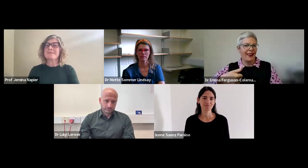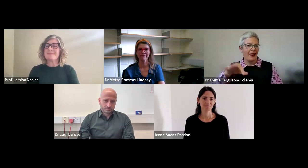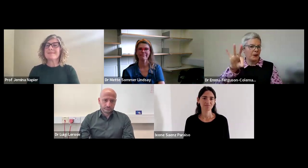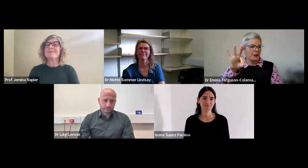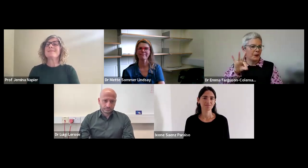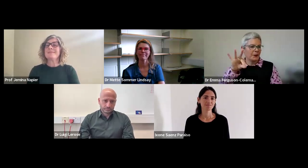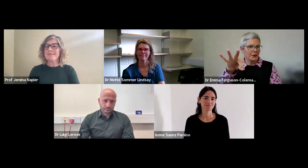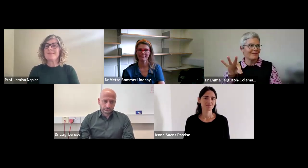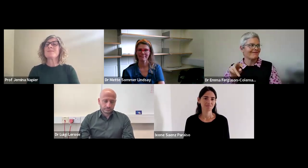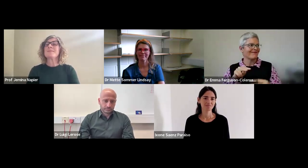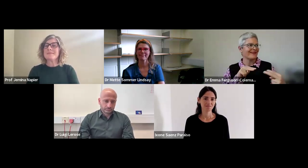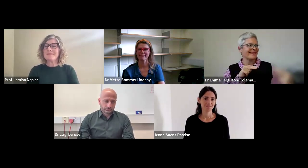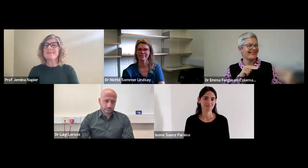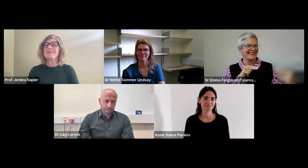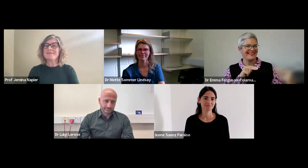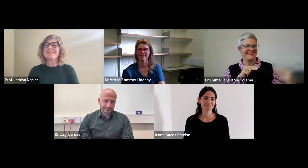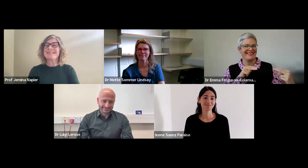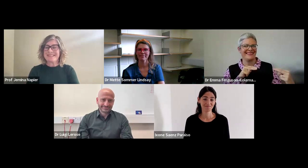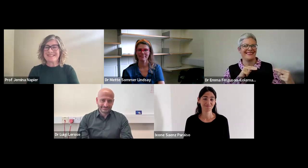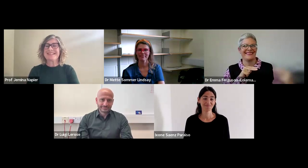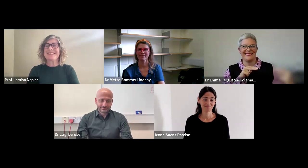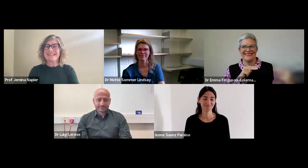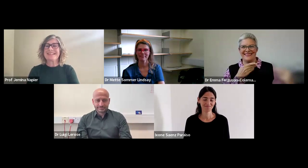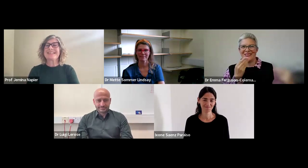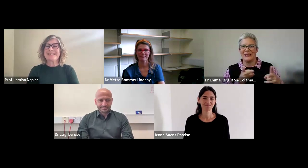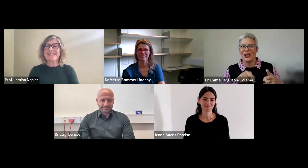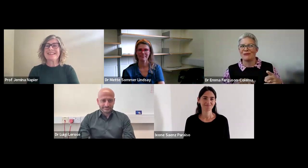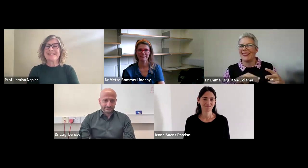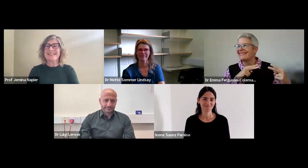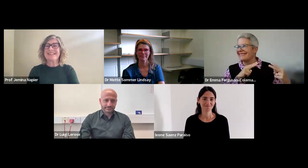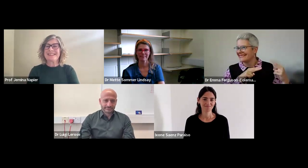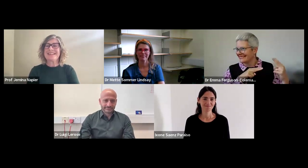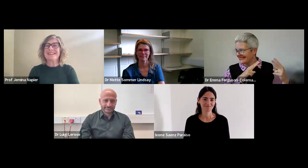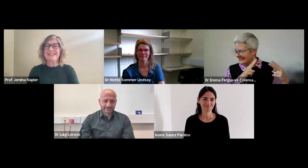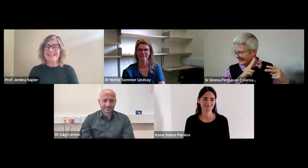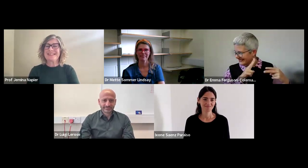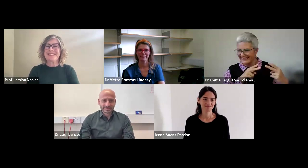in the lift or by the kettle and we are only able to just look at one another,